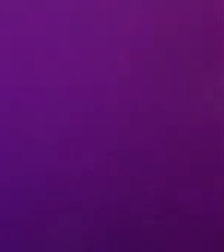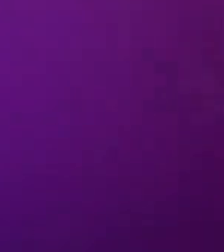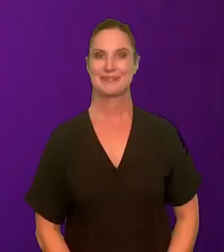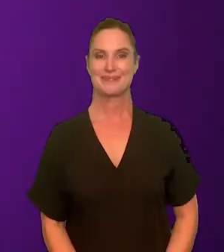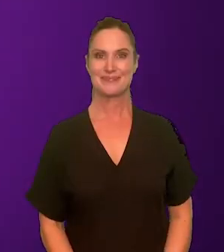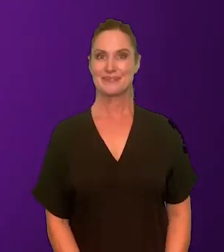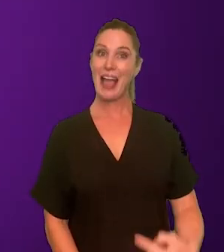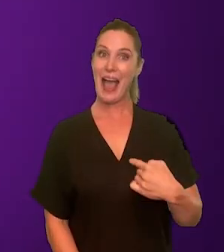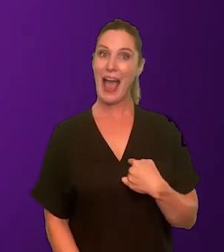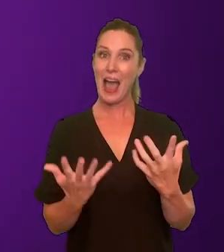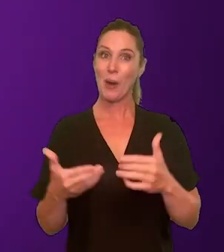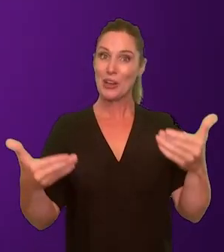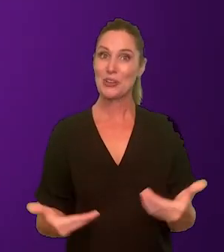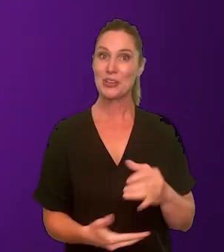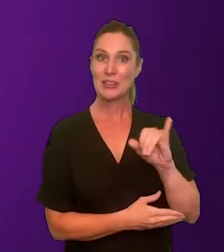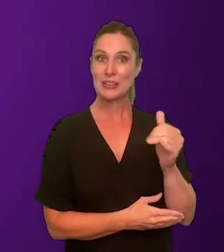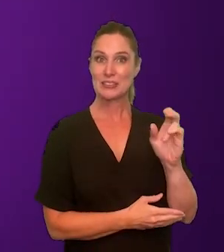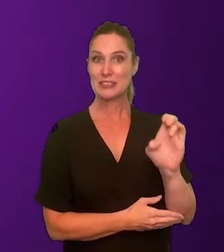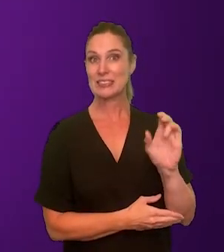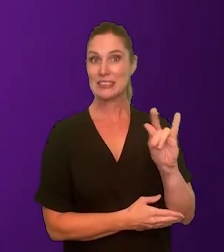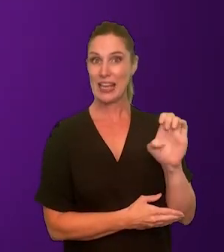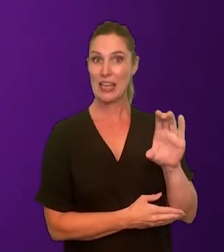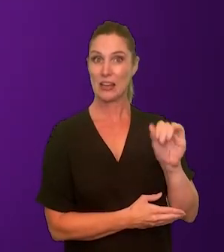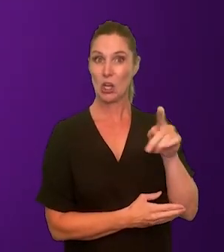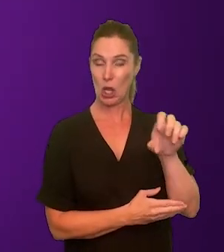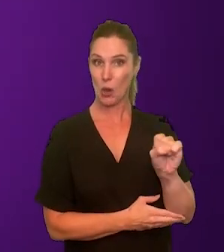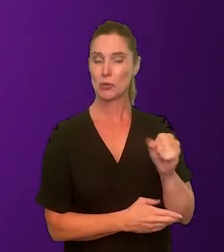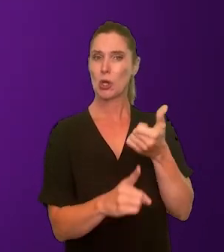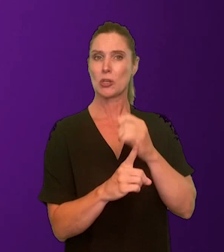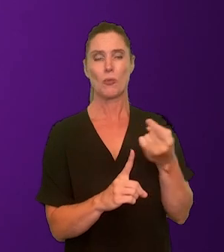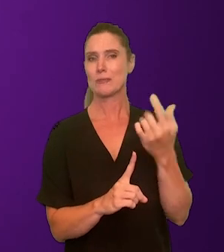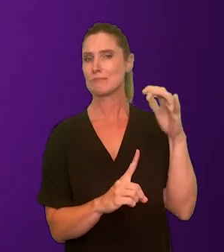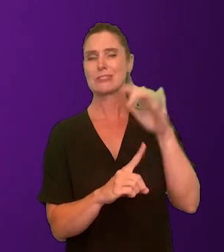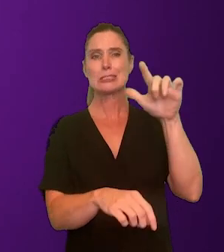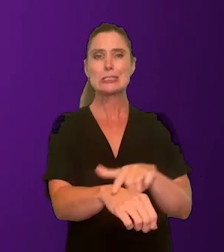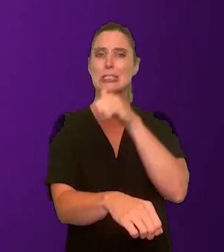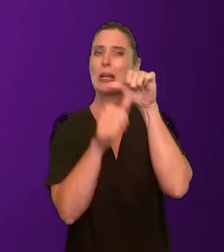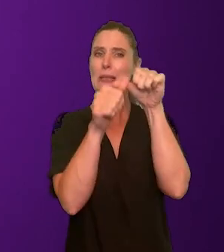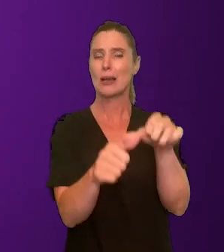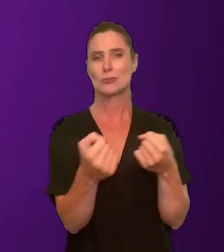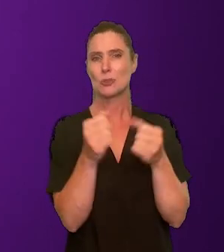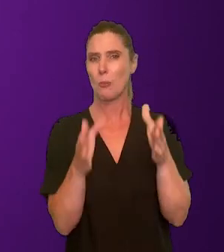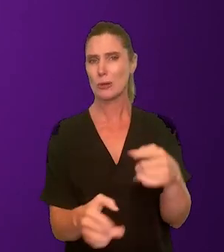I would like to introduce Jackie Coates from Telstra Foundation, who has been one of our longest ongoing supporters.